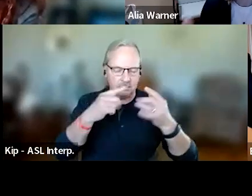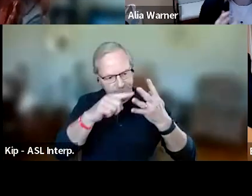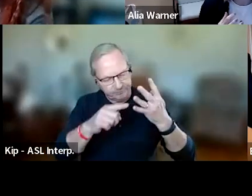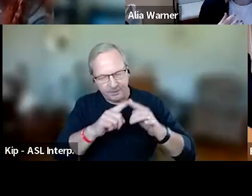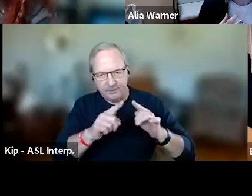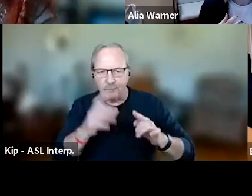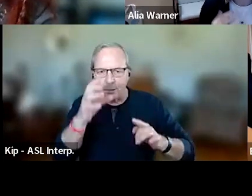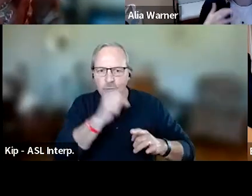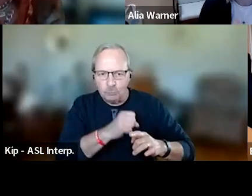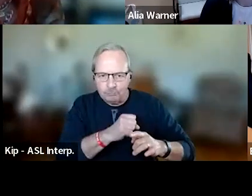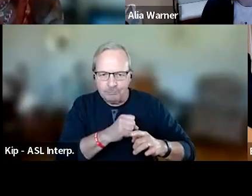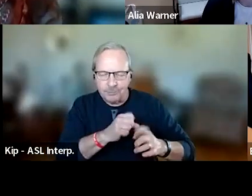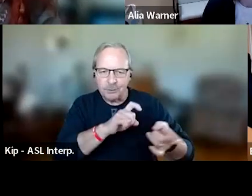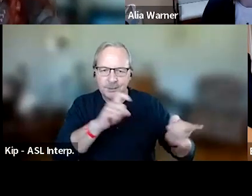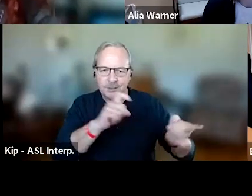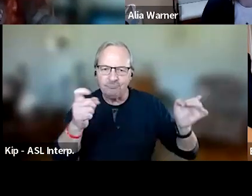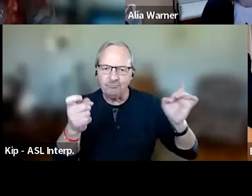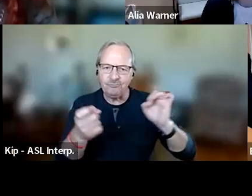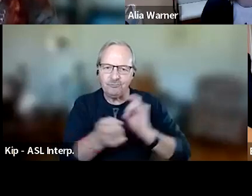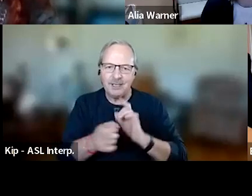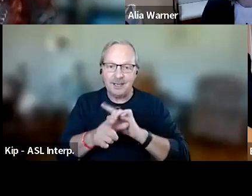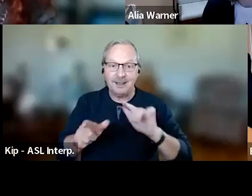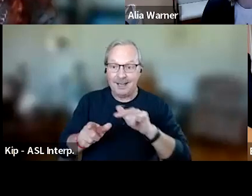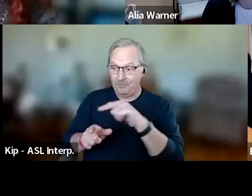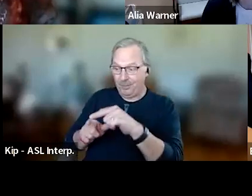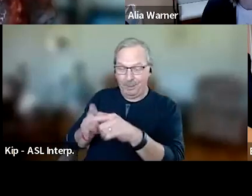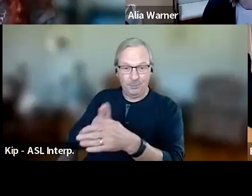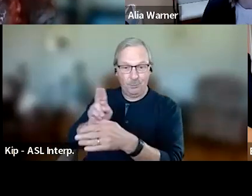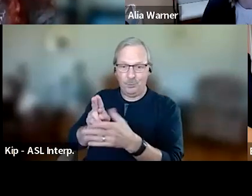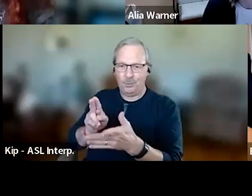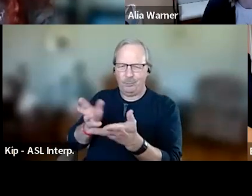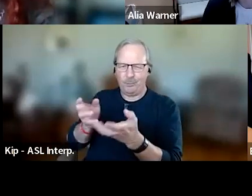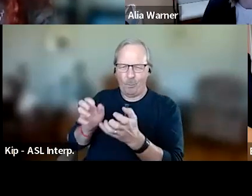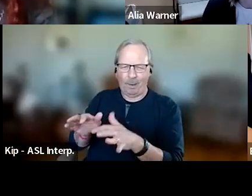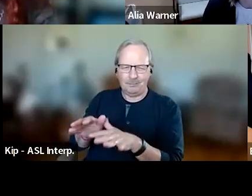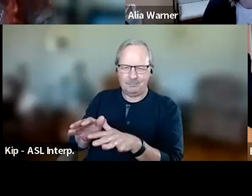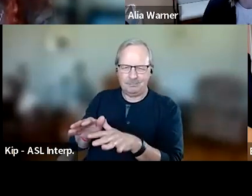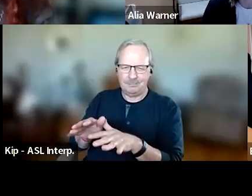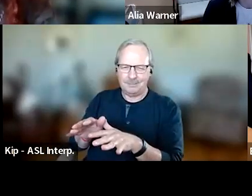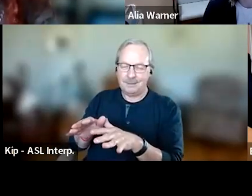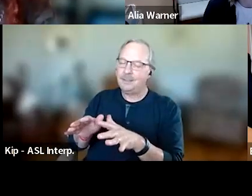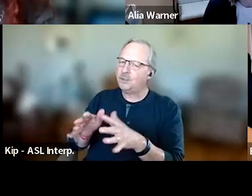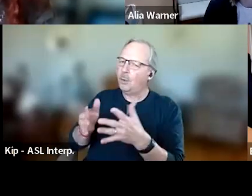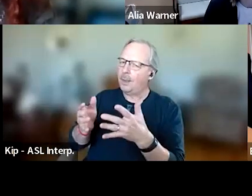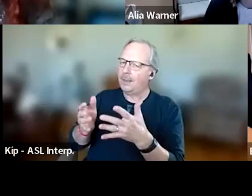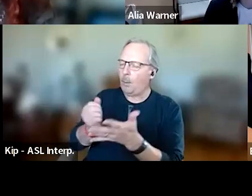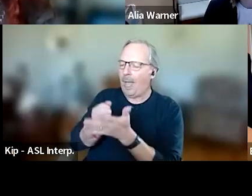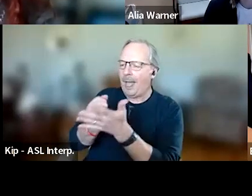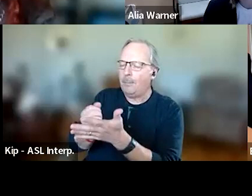So even just shifting the language for them to use it in a way can make a big difference on how they view themselves and what they focus on.